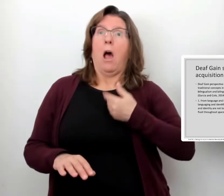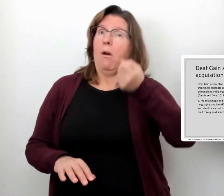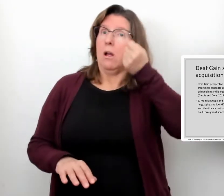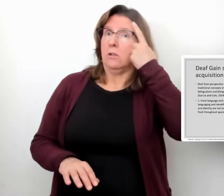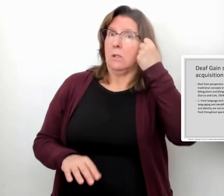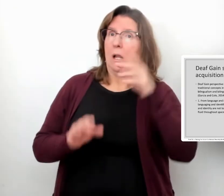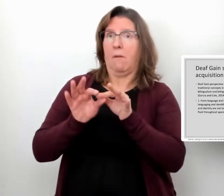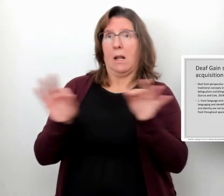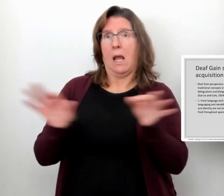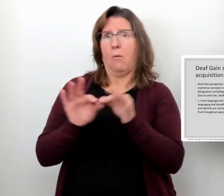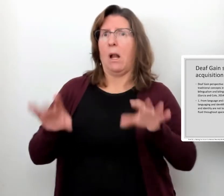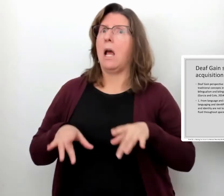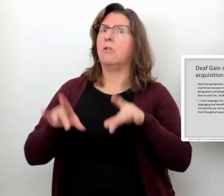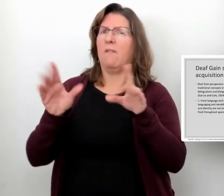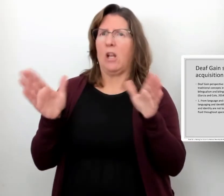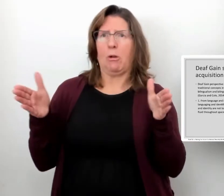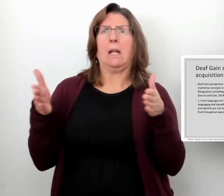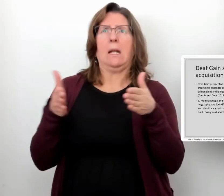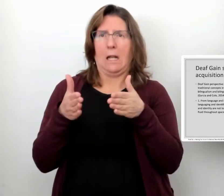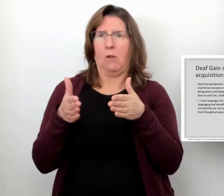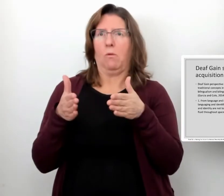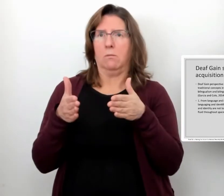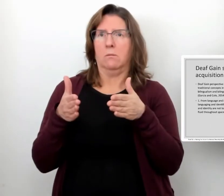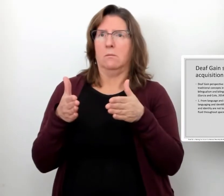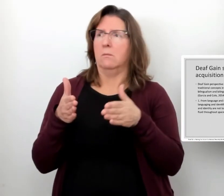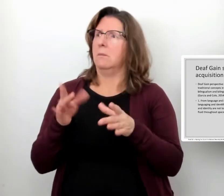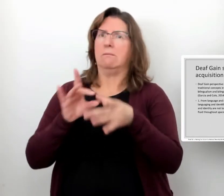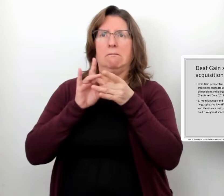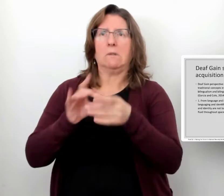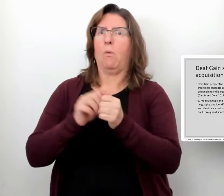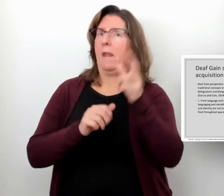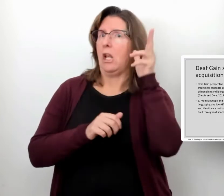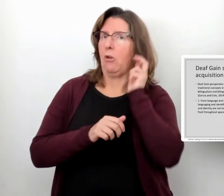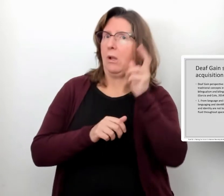Our traditional view of language acquisition has been very narrow.